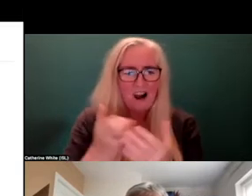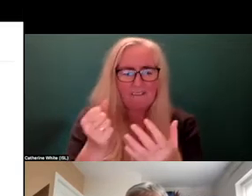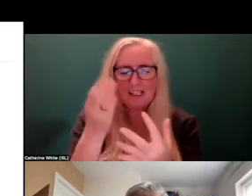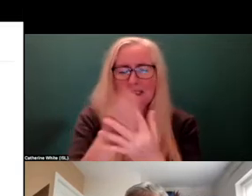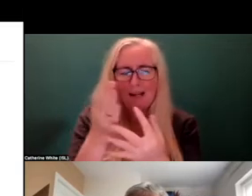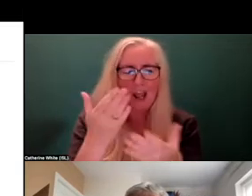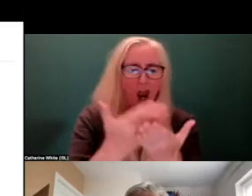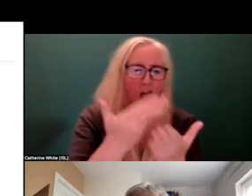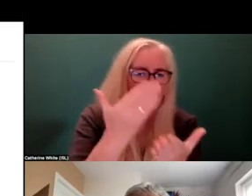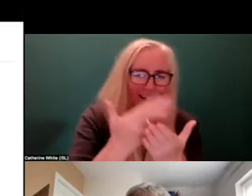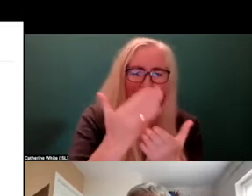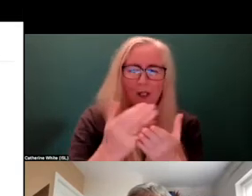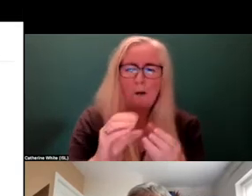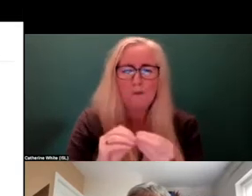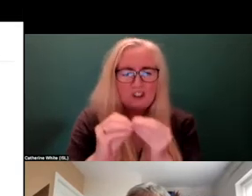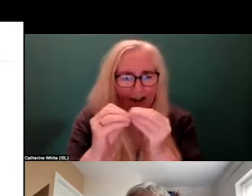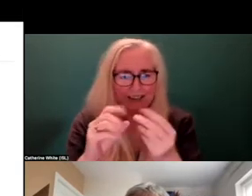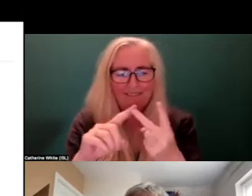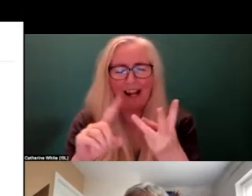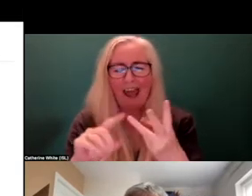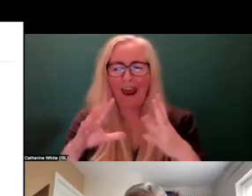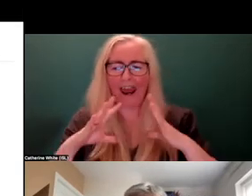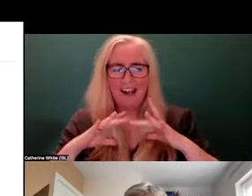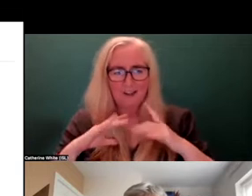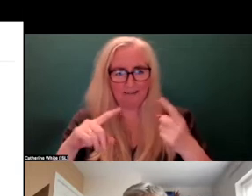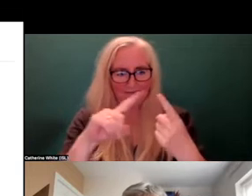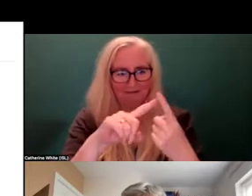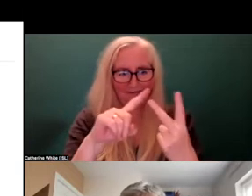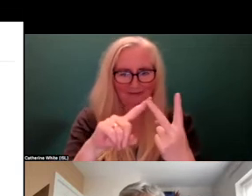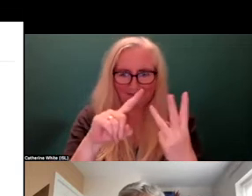split into three areas around learning, around production and around leisure.